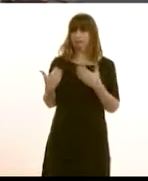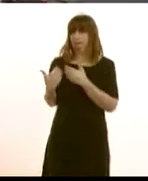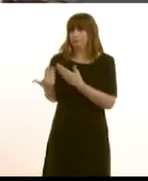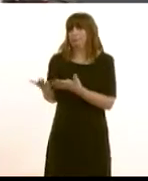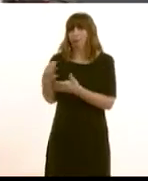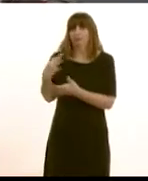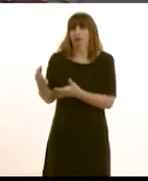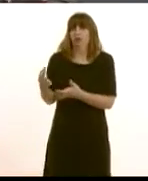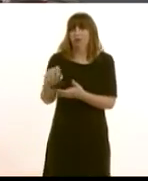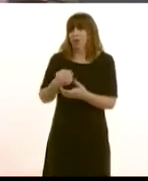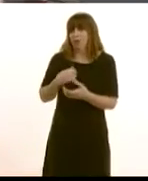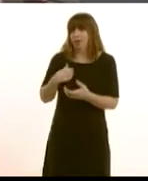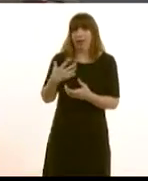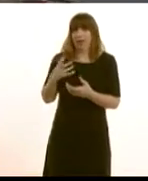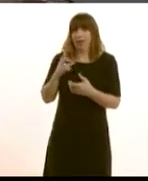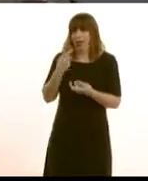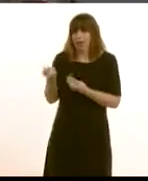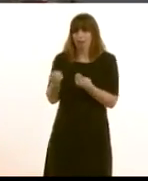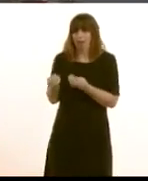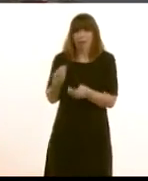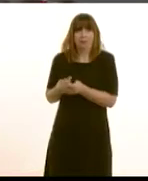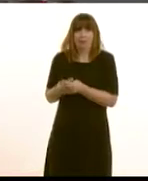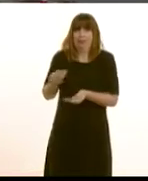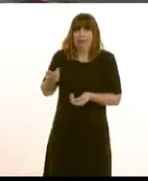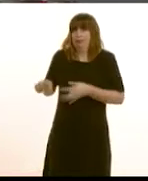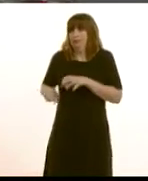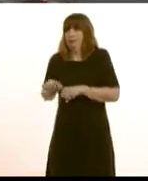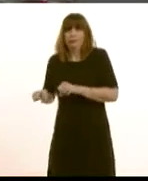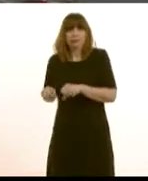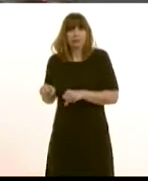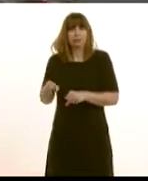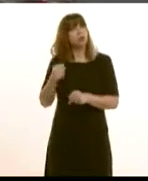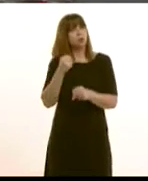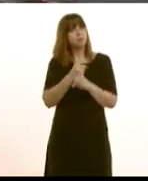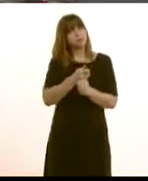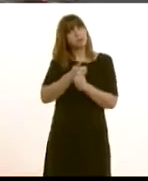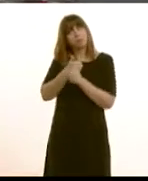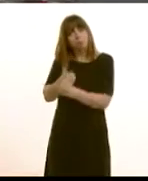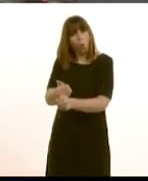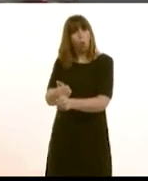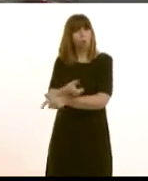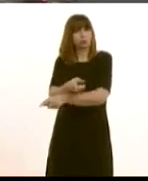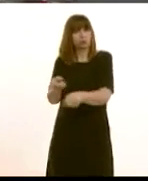pressures, what advice or support can the Welsh Government make available to such assets